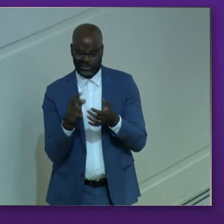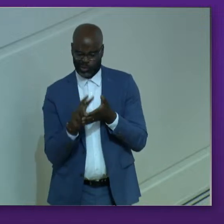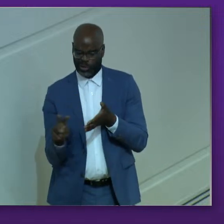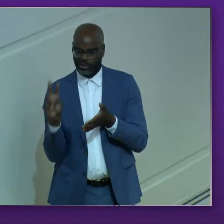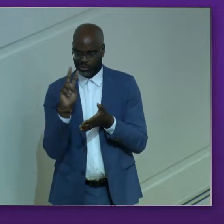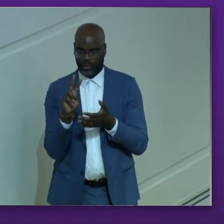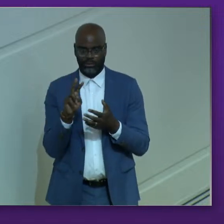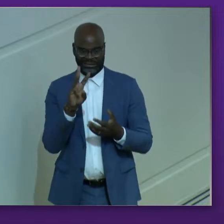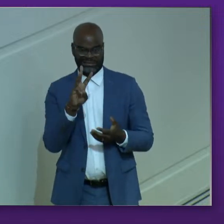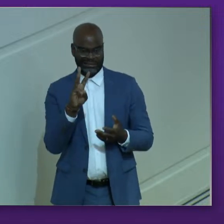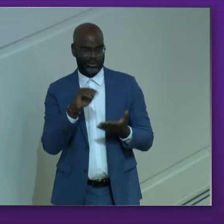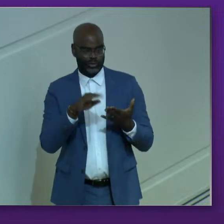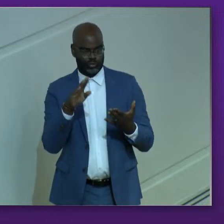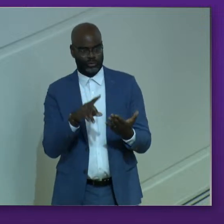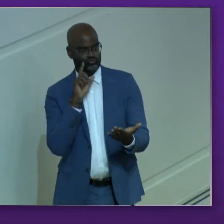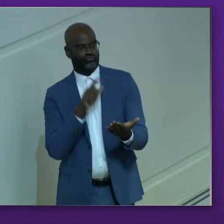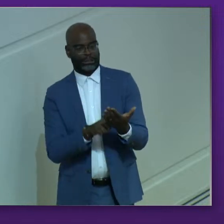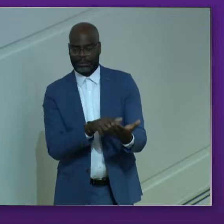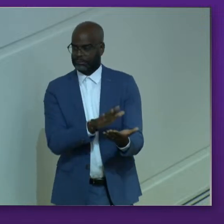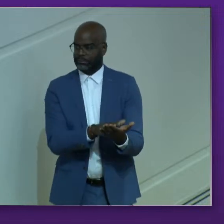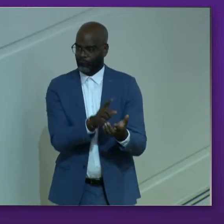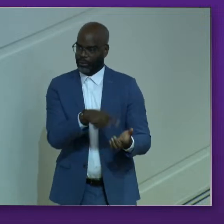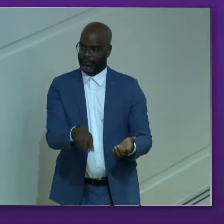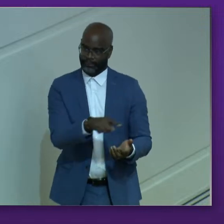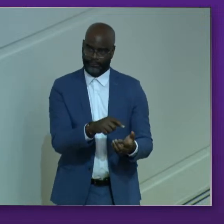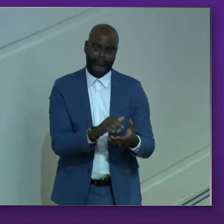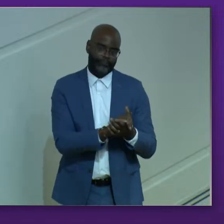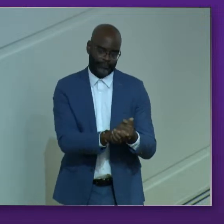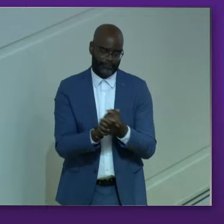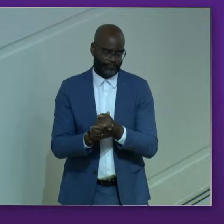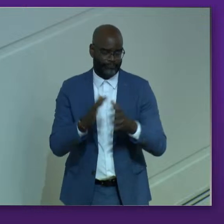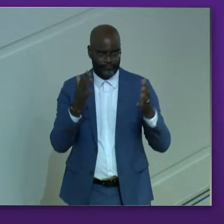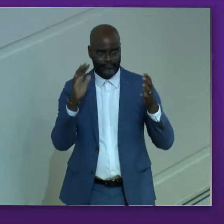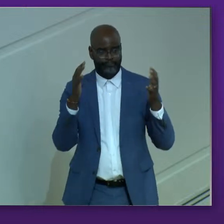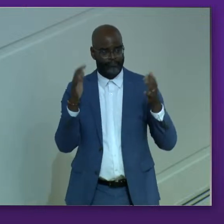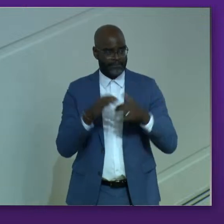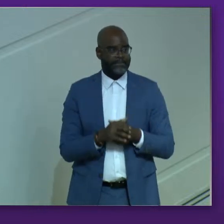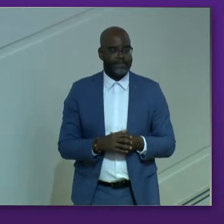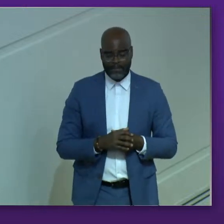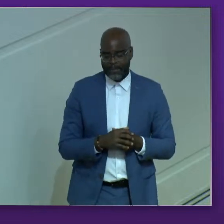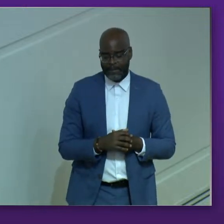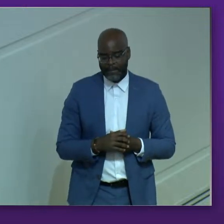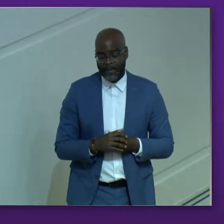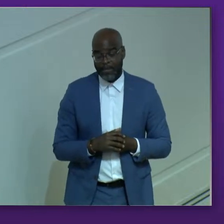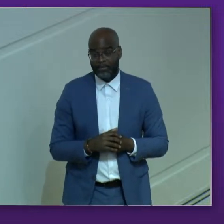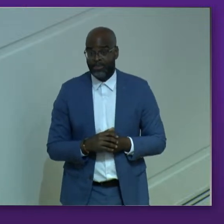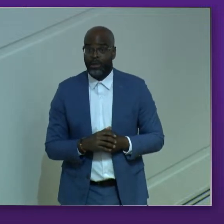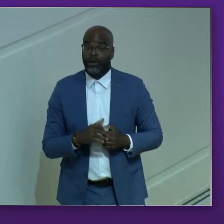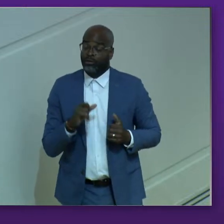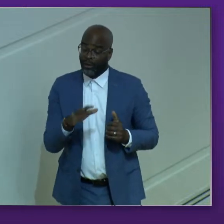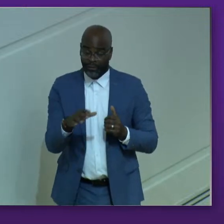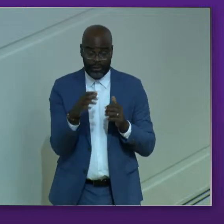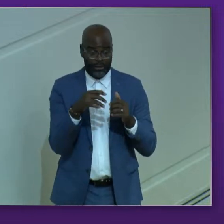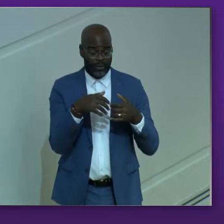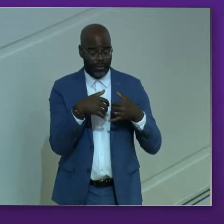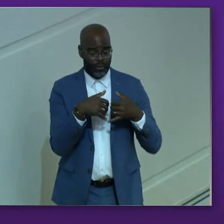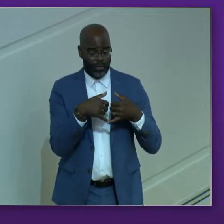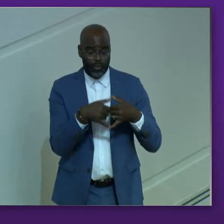ACTUALLY CELEBRATE ALL THE IMPACT. SOME OF THE IMPACT THAT HAS BEEN MADE. WHEN WE THINK ABOUT THAT LET'S START OFF BY